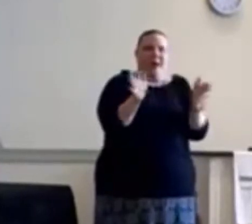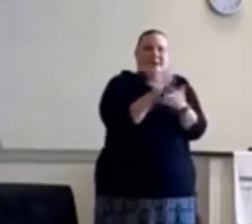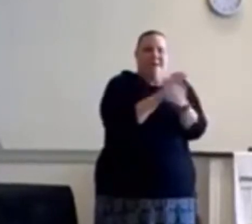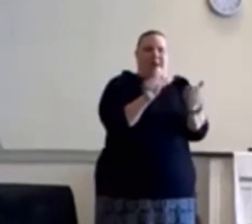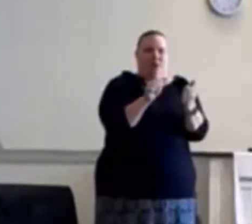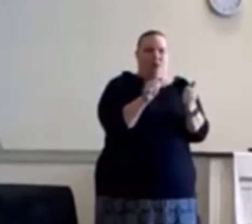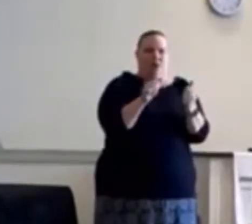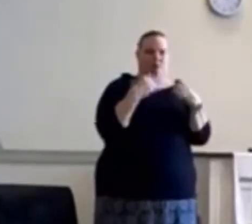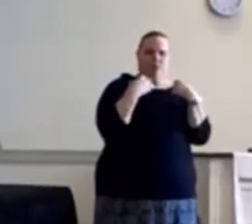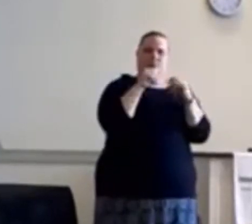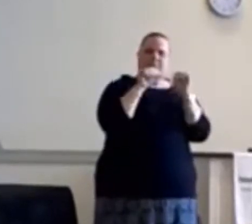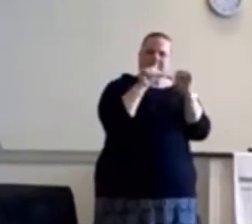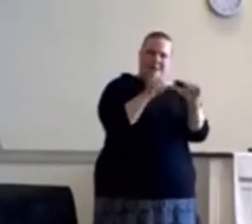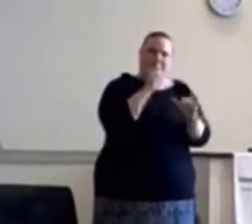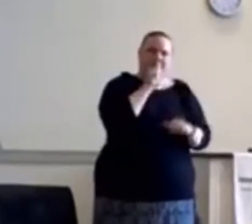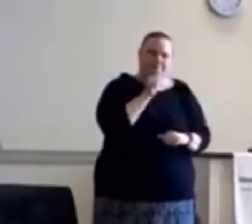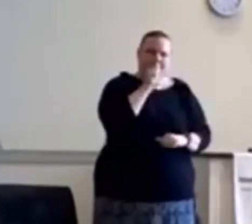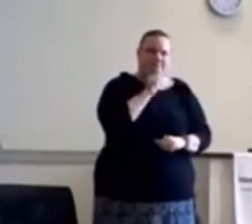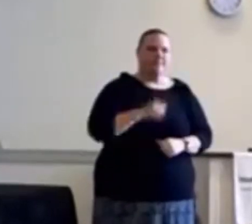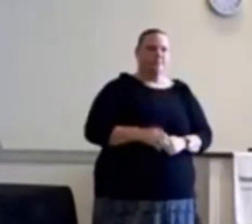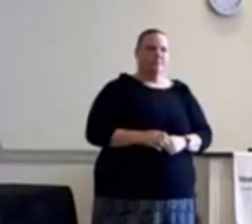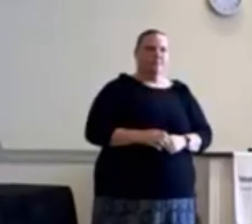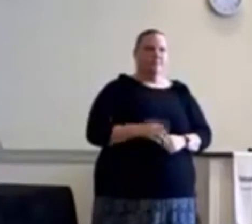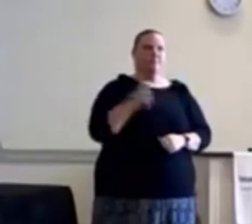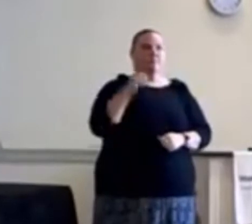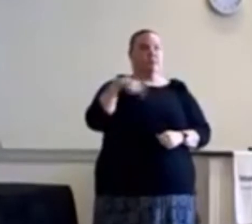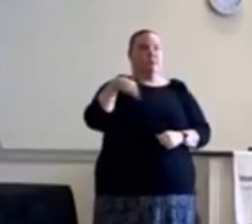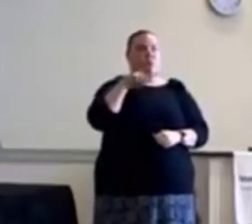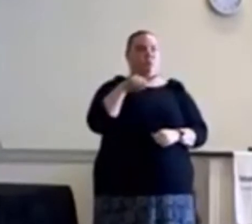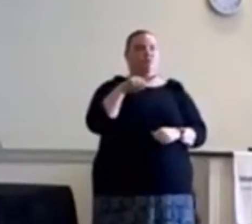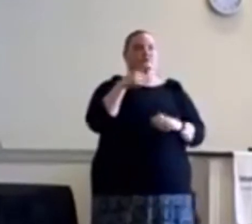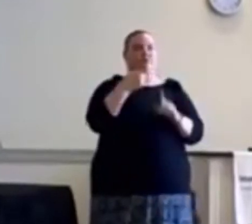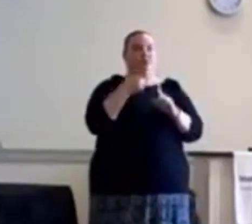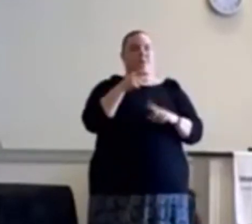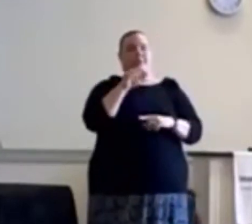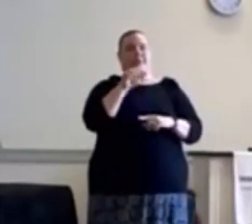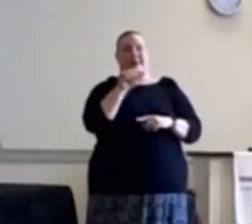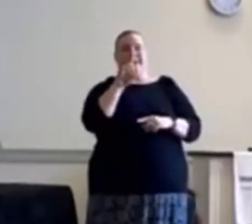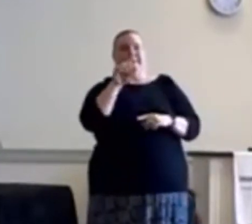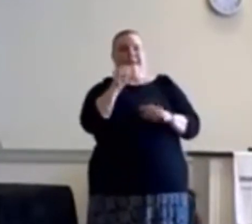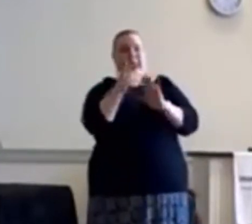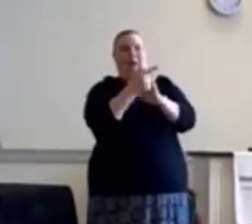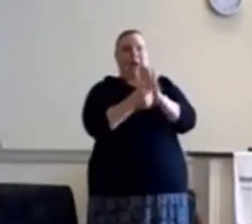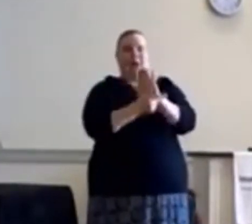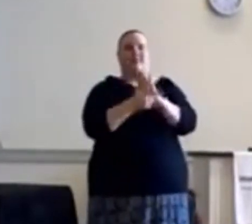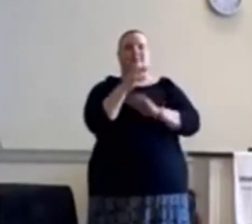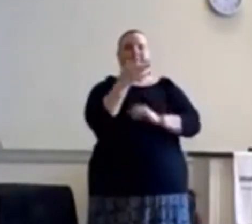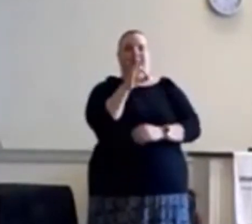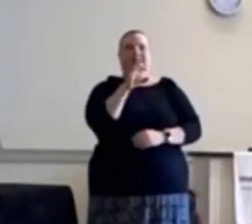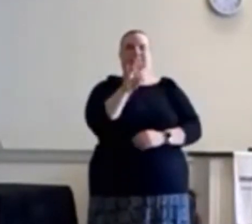protections from the Rehabilitation Act of 1973 require that every federal